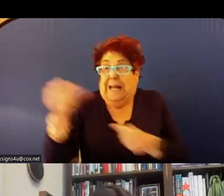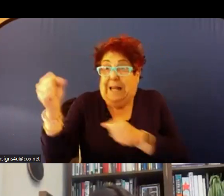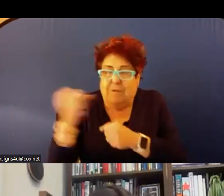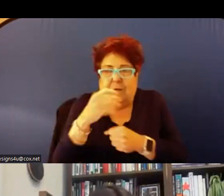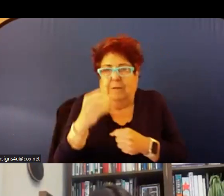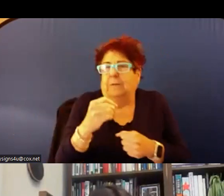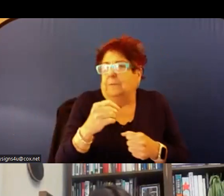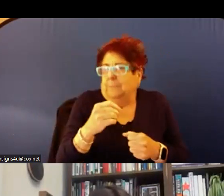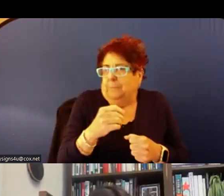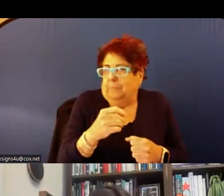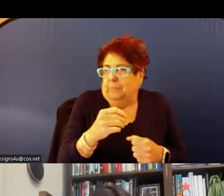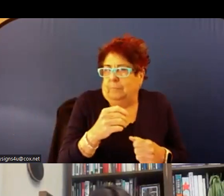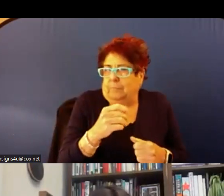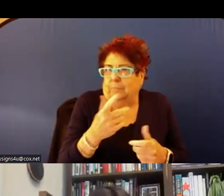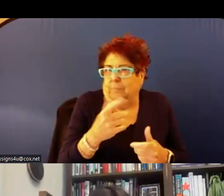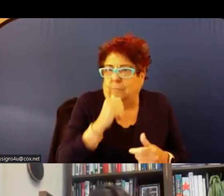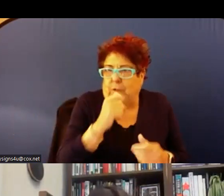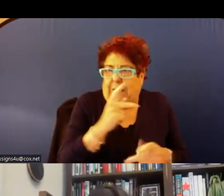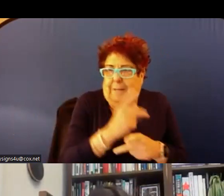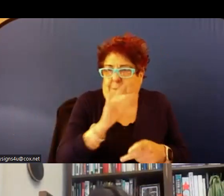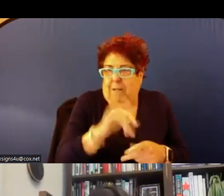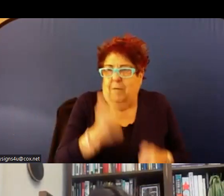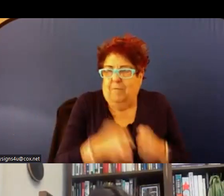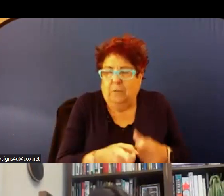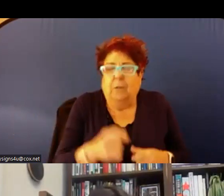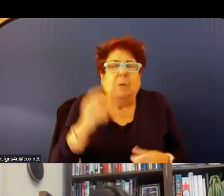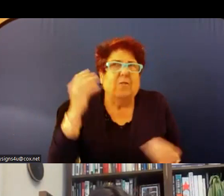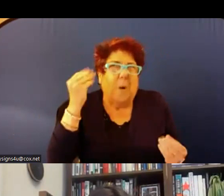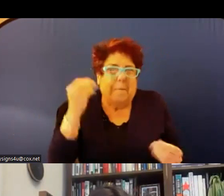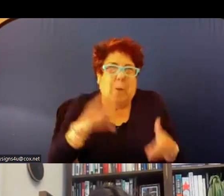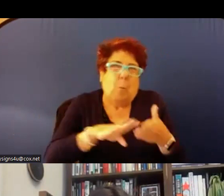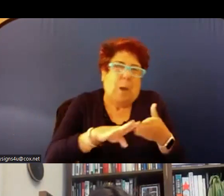We have thought about some waivers and that sort of thing. That creates some complications and